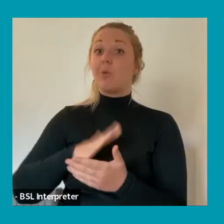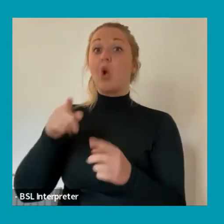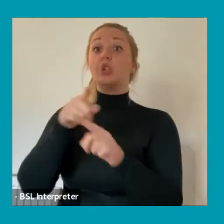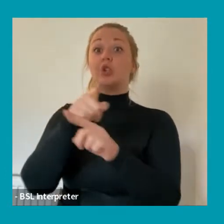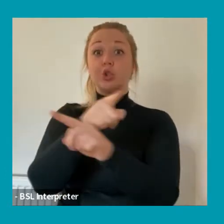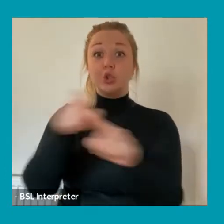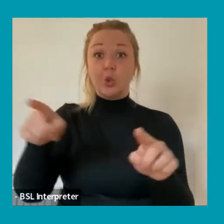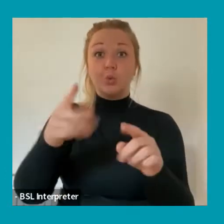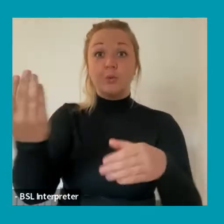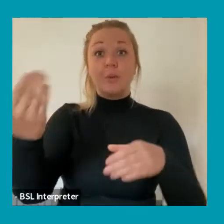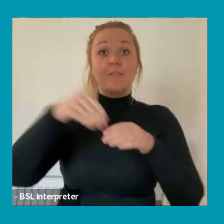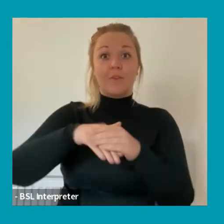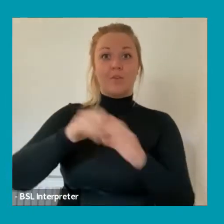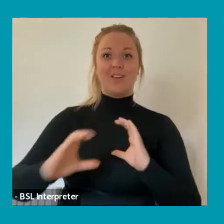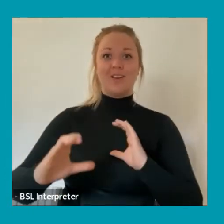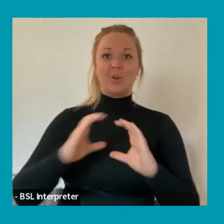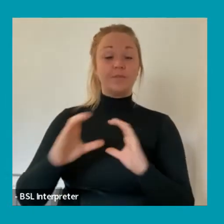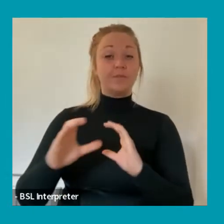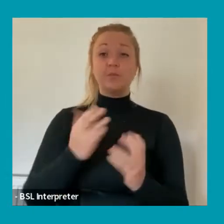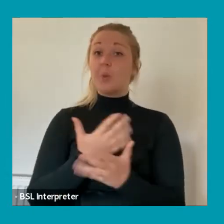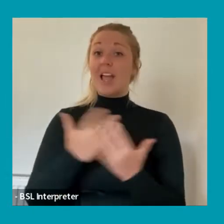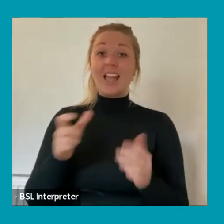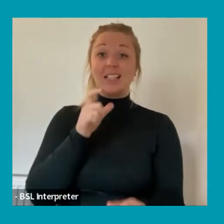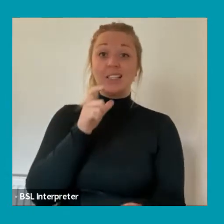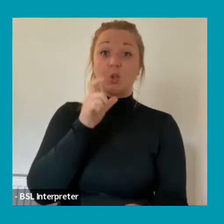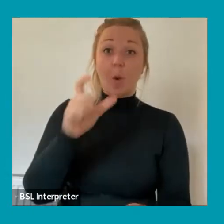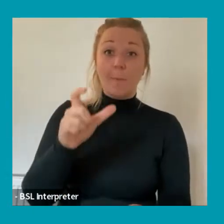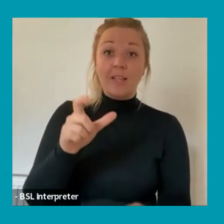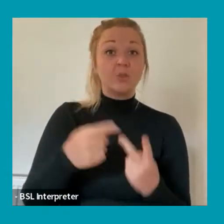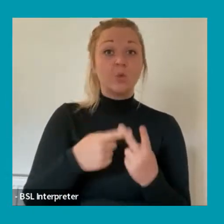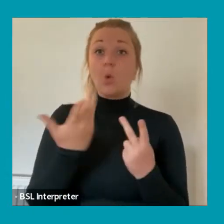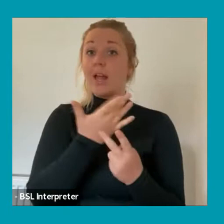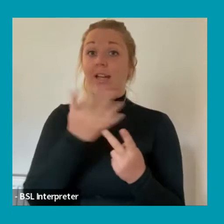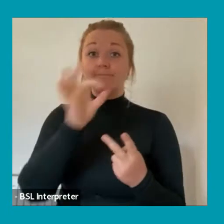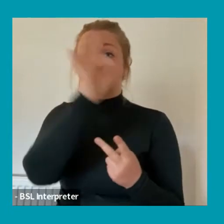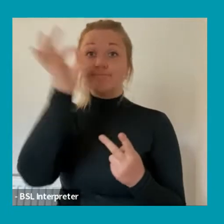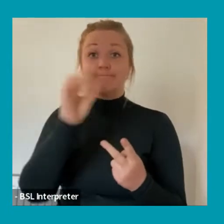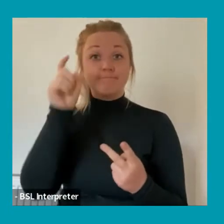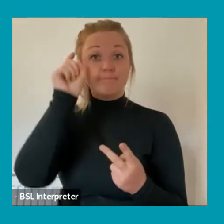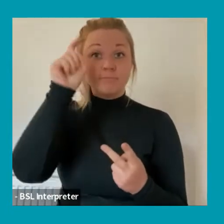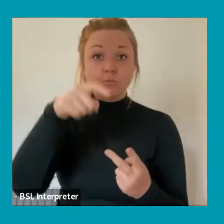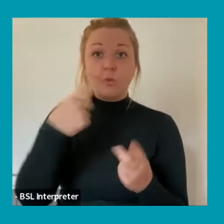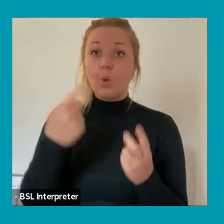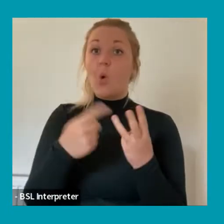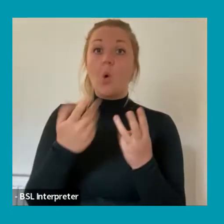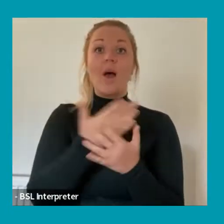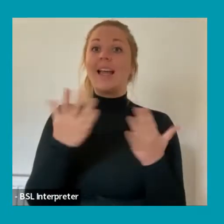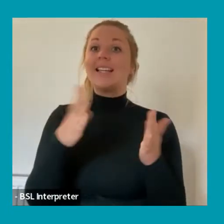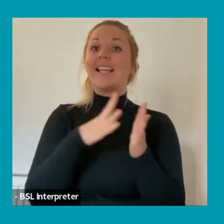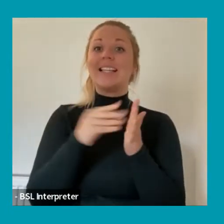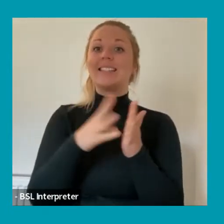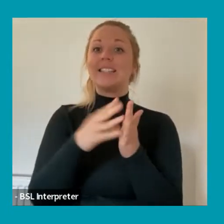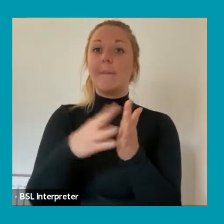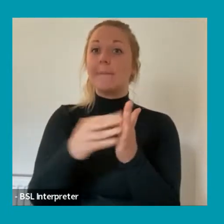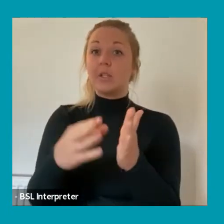So, if you have any comments or questions or maybe any examples of what we're talking about, you know